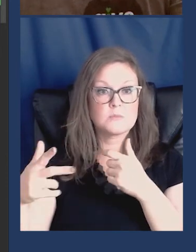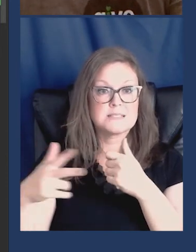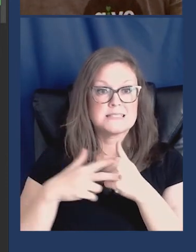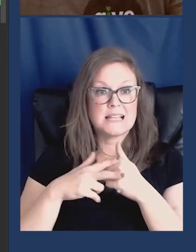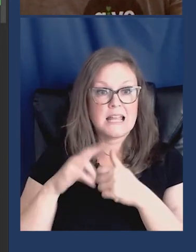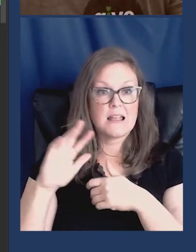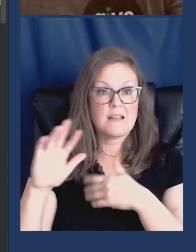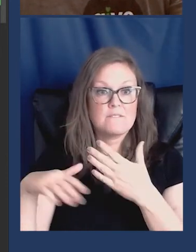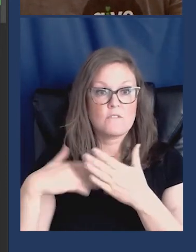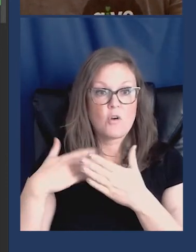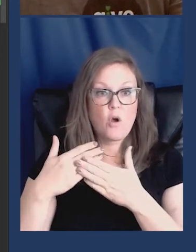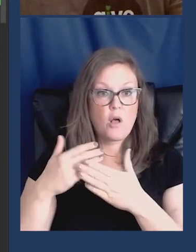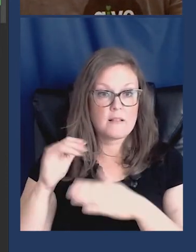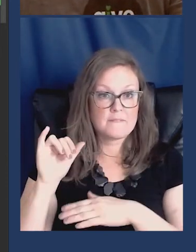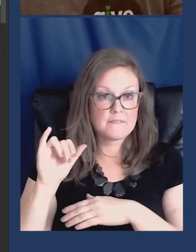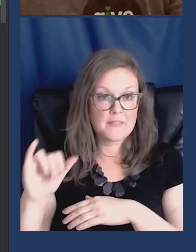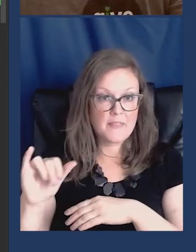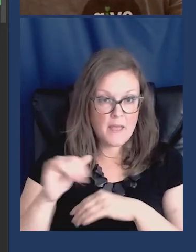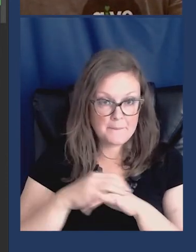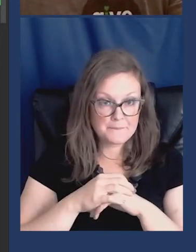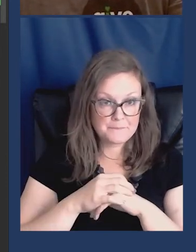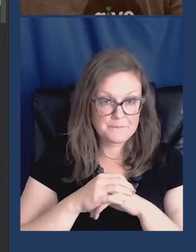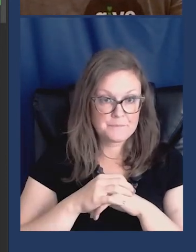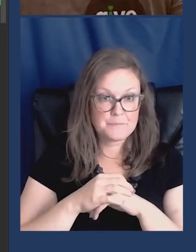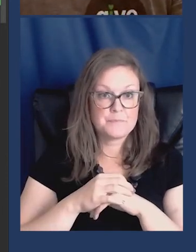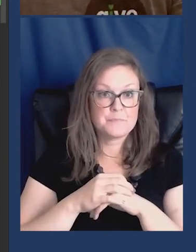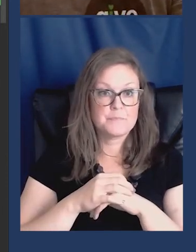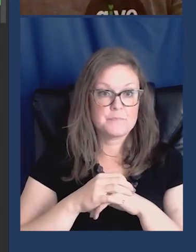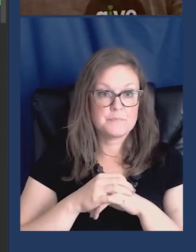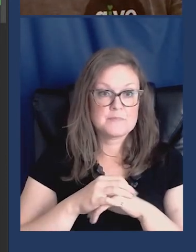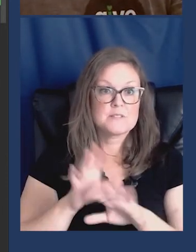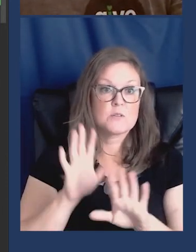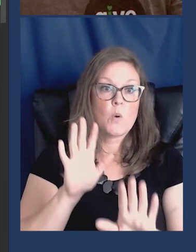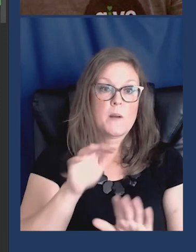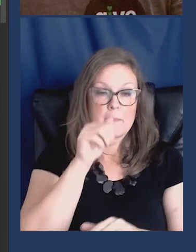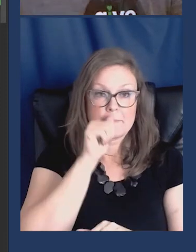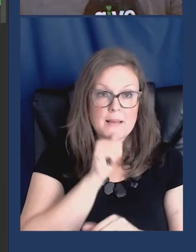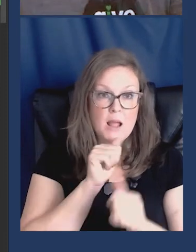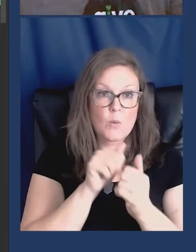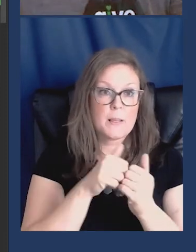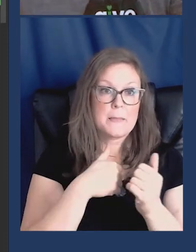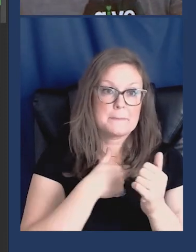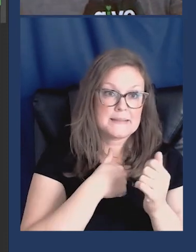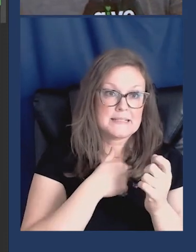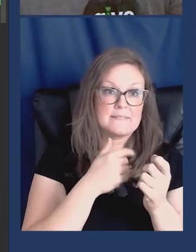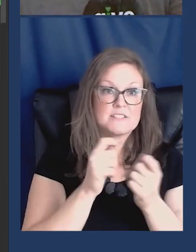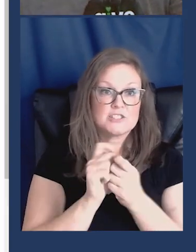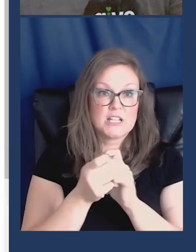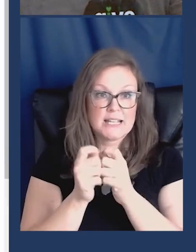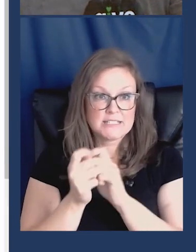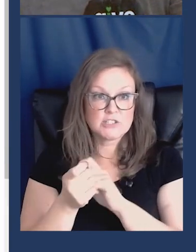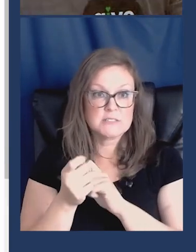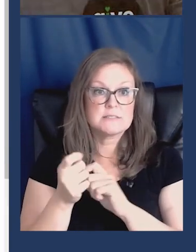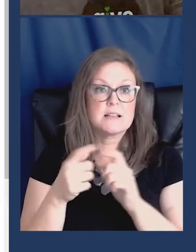It's a fair bit, a fair bit that changed, so bear with me. Let's get back here so we can see our.